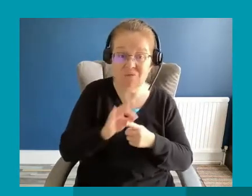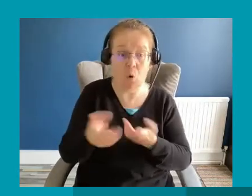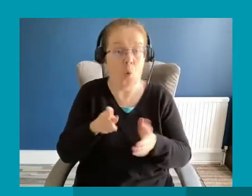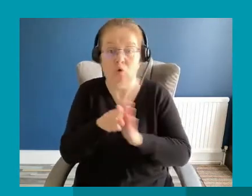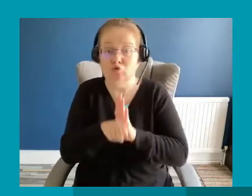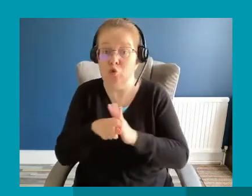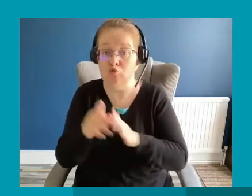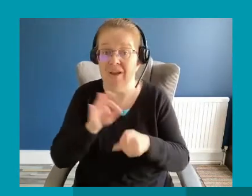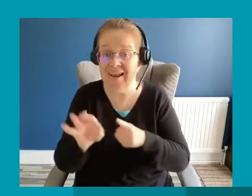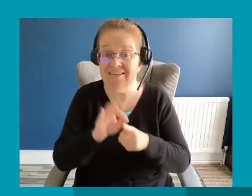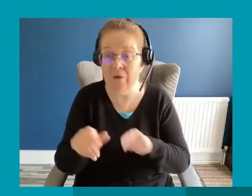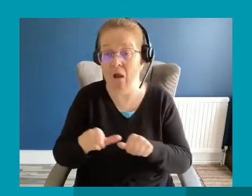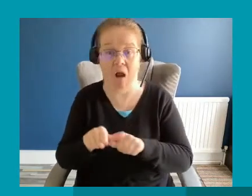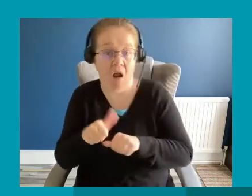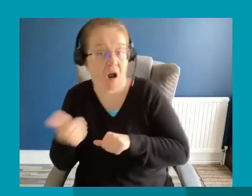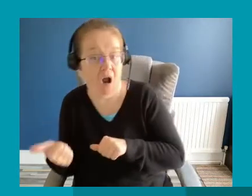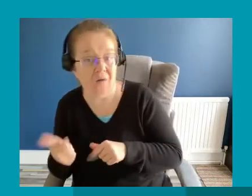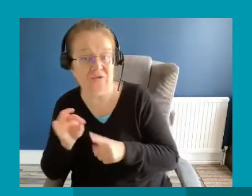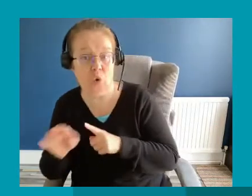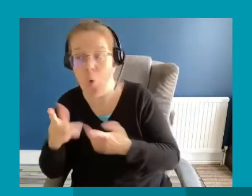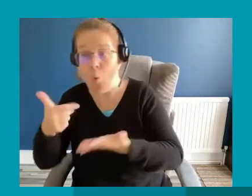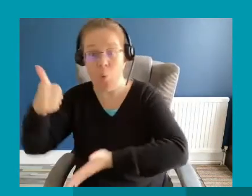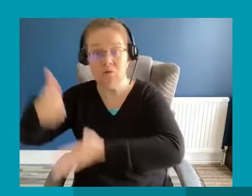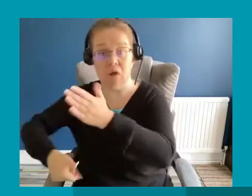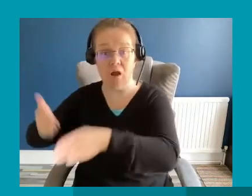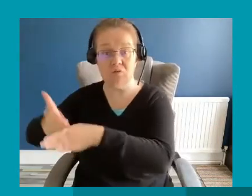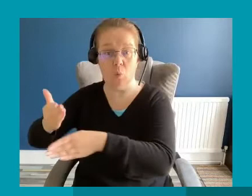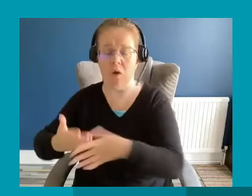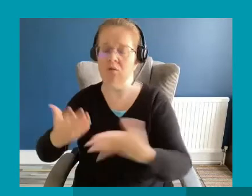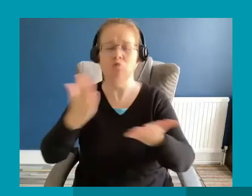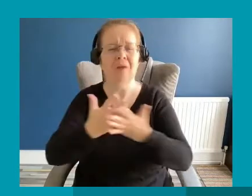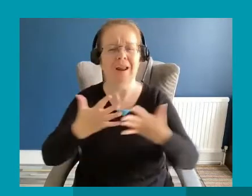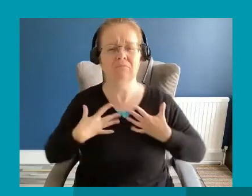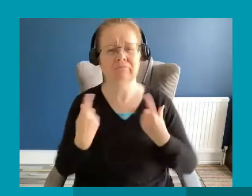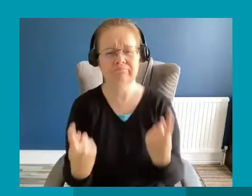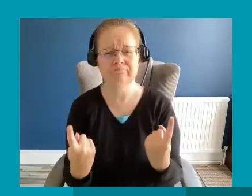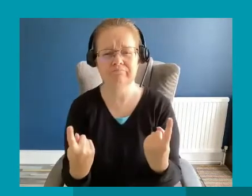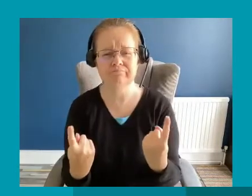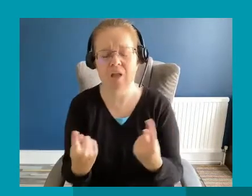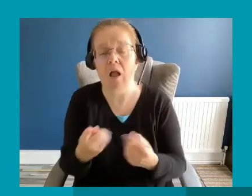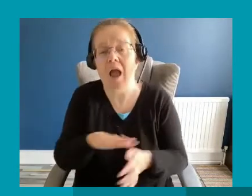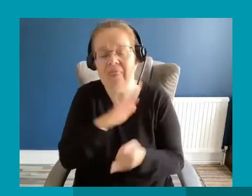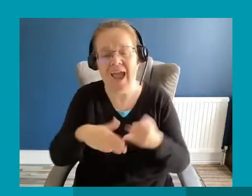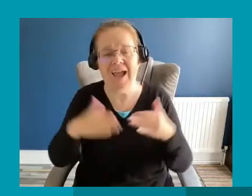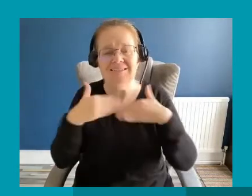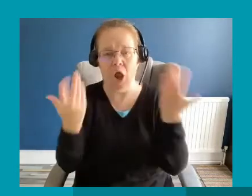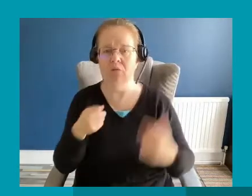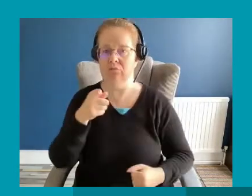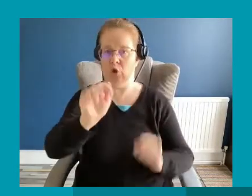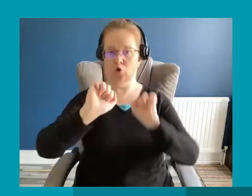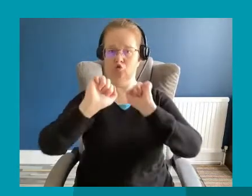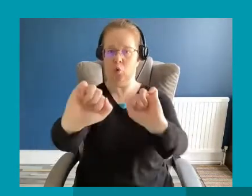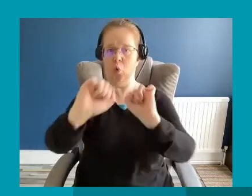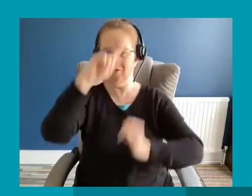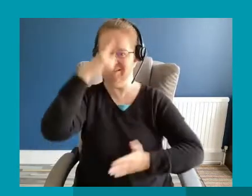It's really up to you because at the end of the day you make that decision, but you can step into your power and